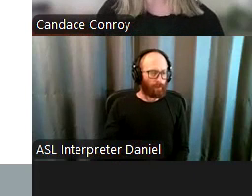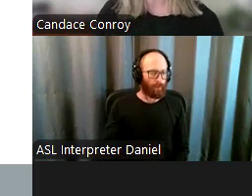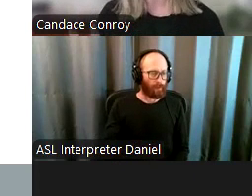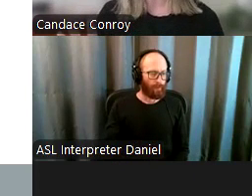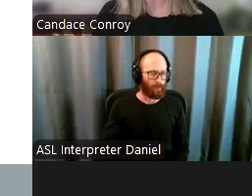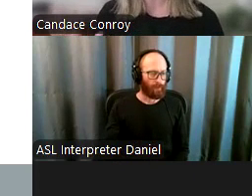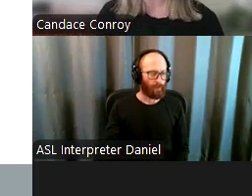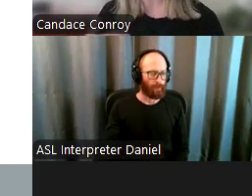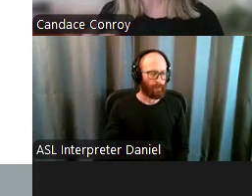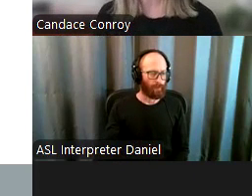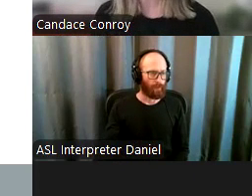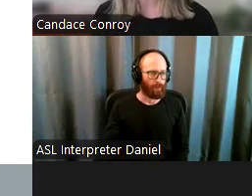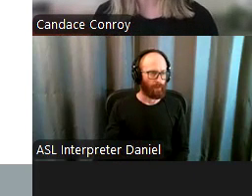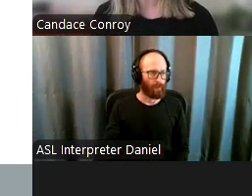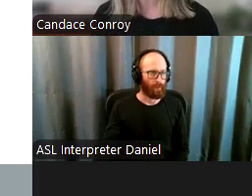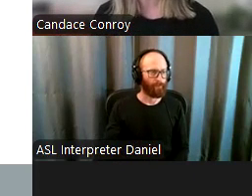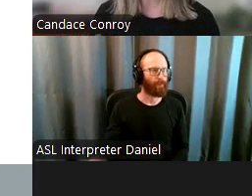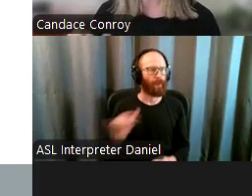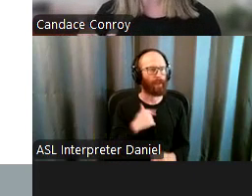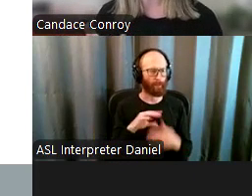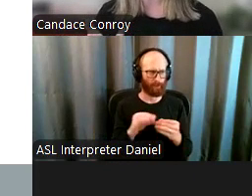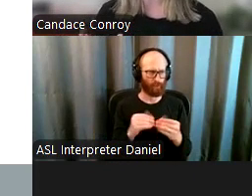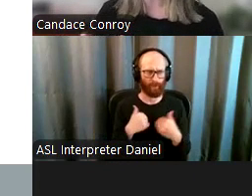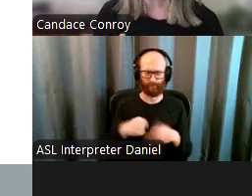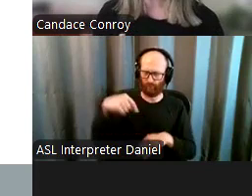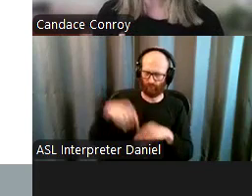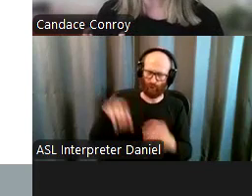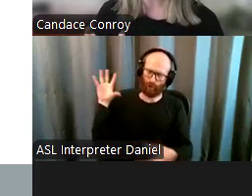we've got comprehensive lesson plans after the majority of our